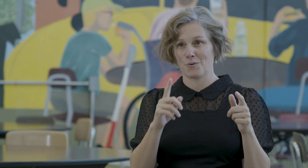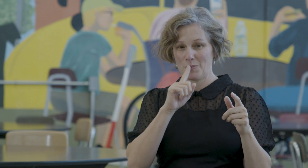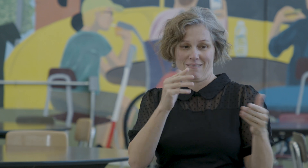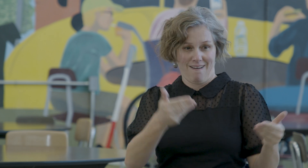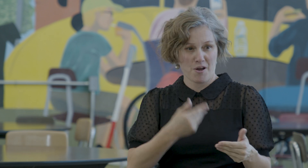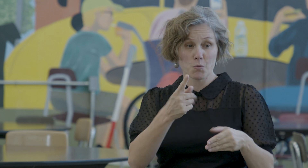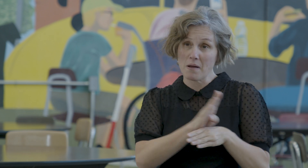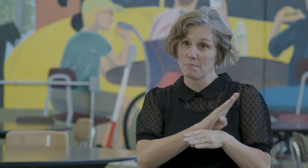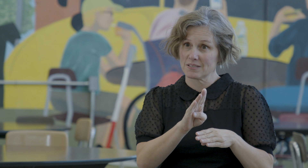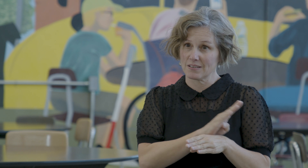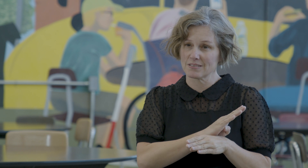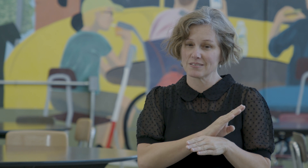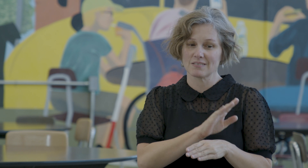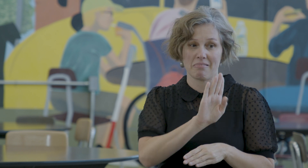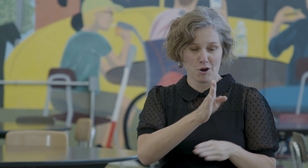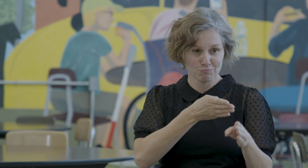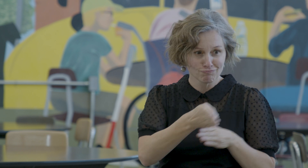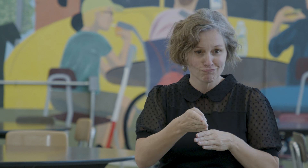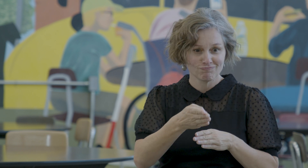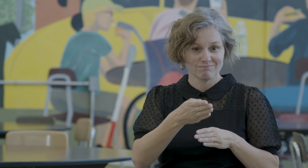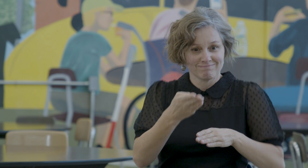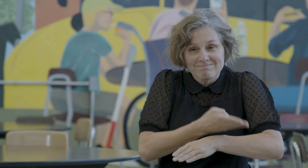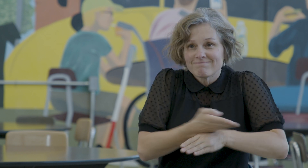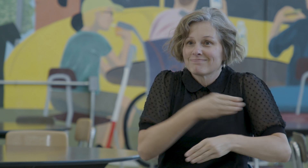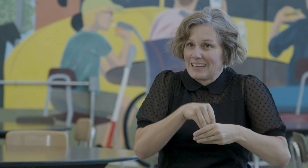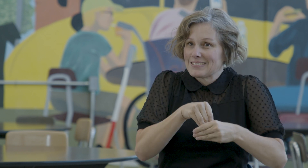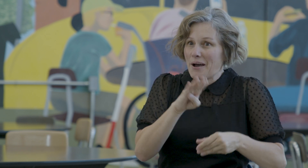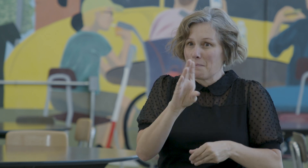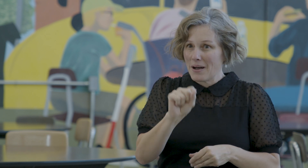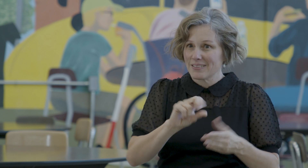We reached out to various businesses and ended up hiring a company who